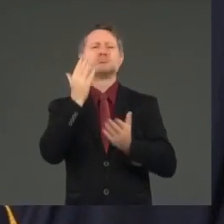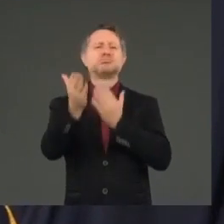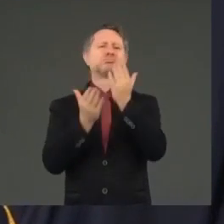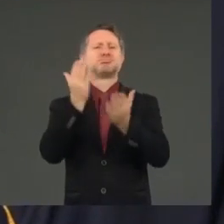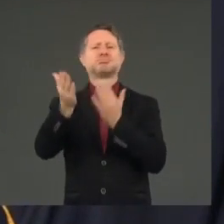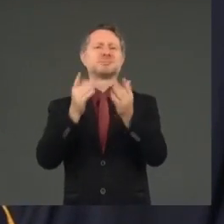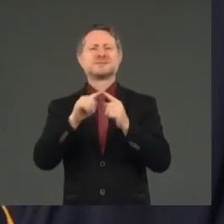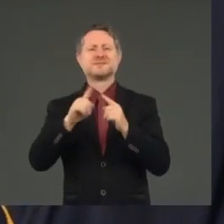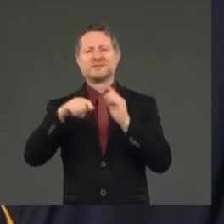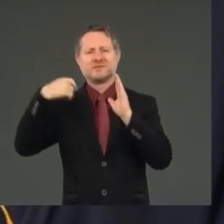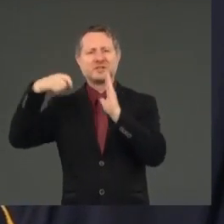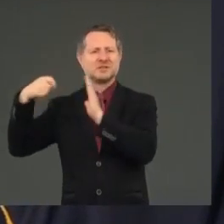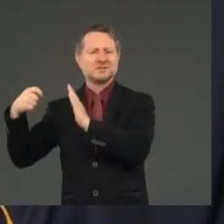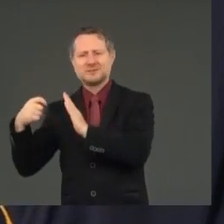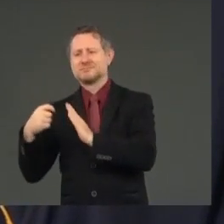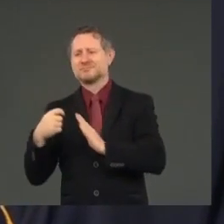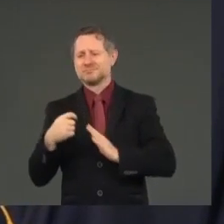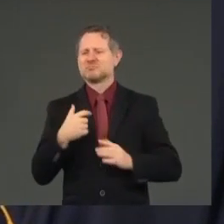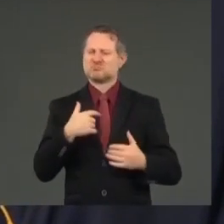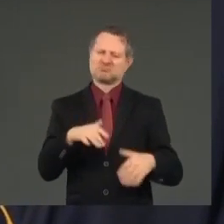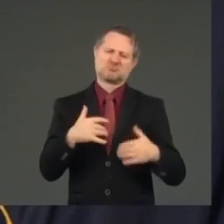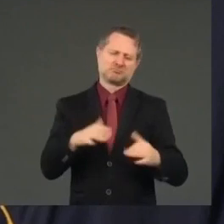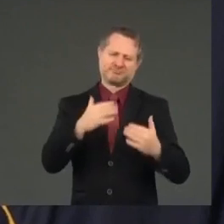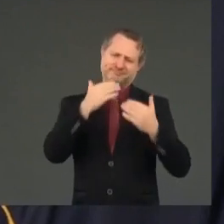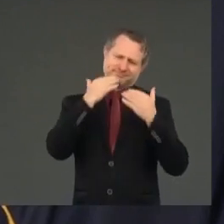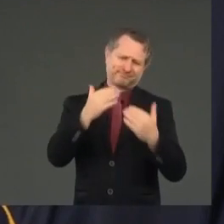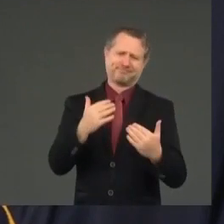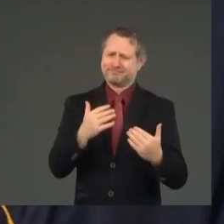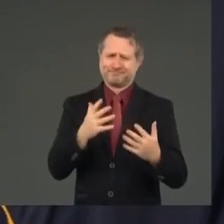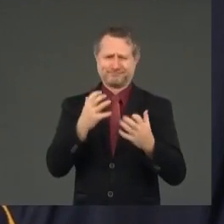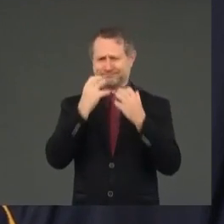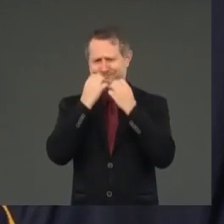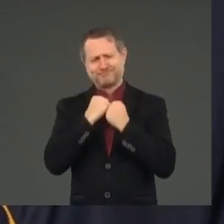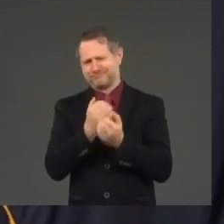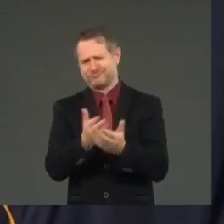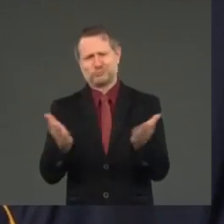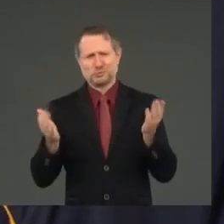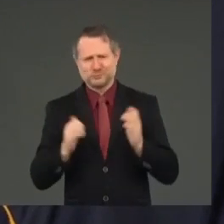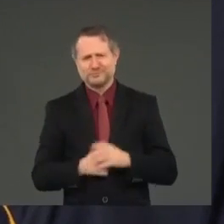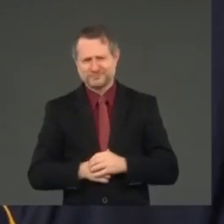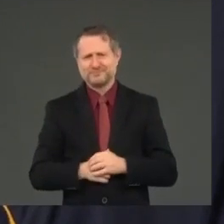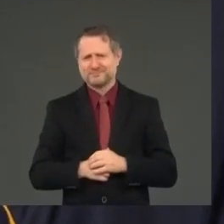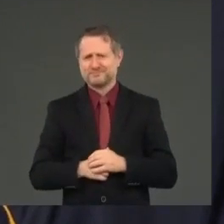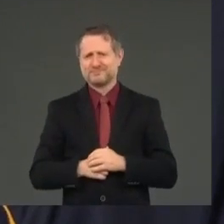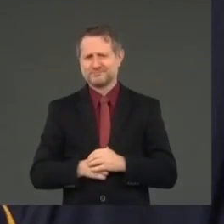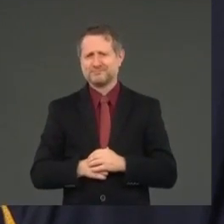ALL ACROSS THIS STATE. SO I WANT TO THANK VERY MUCH EVERYONE WHO PARTICIPATED,